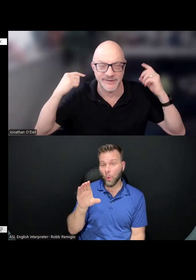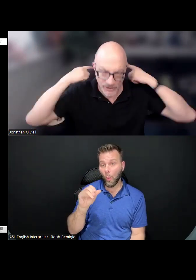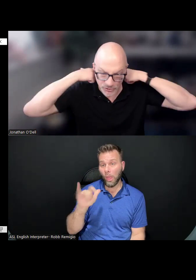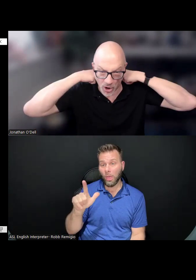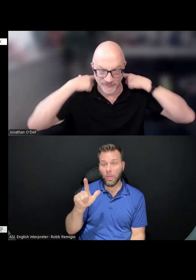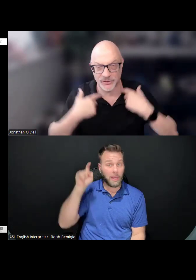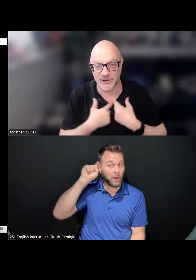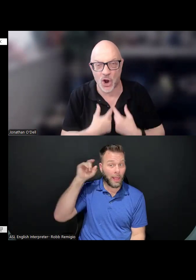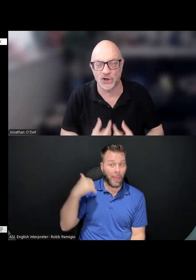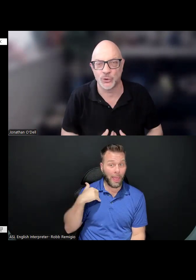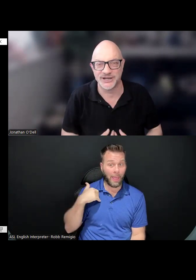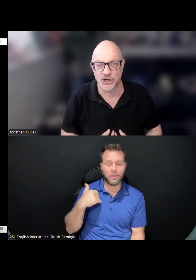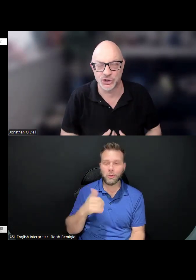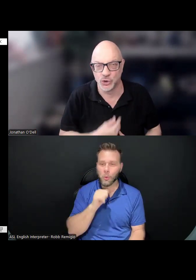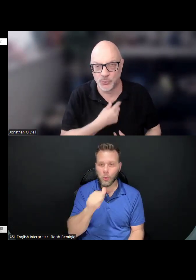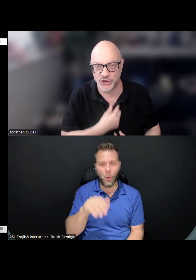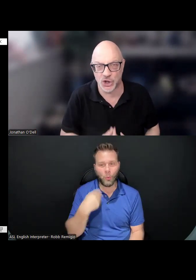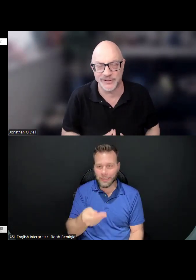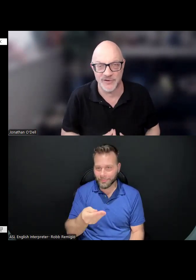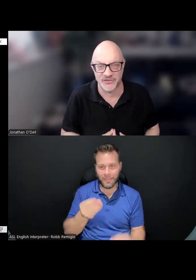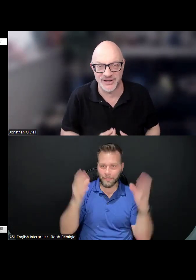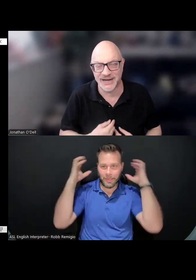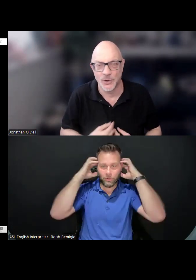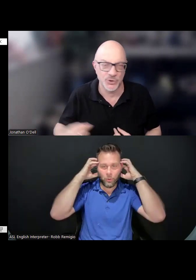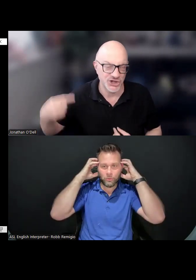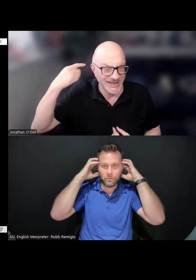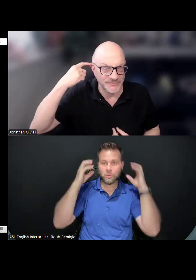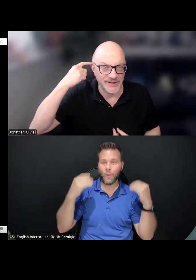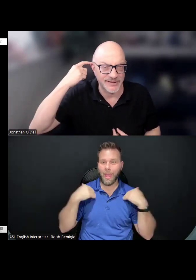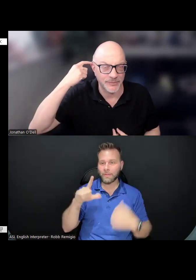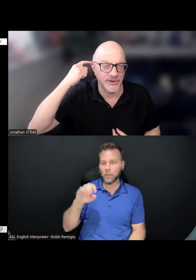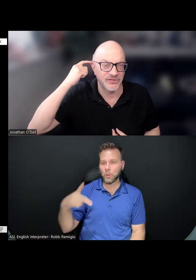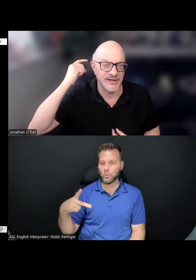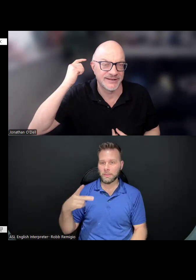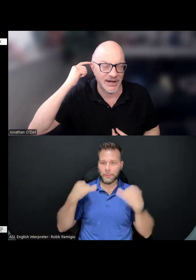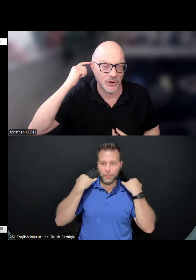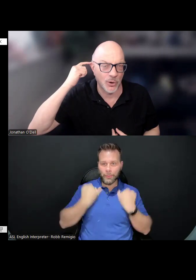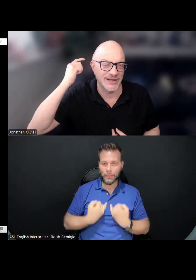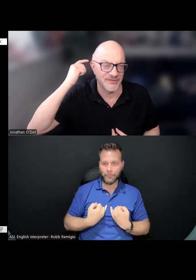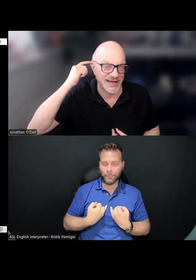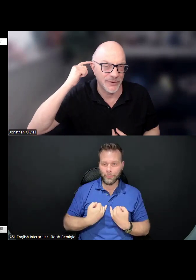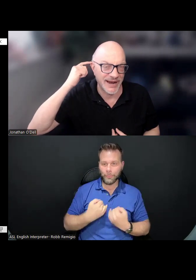aid, you don't offer them headphones in the first place. You offer them an audio induction loop, which goes around their neck, which